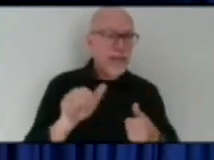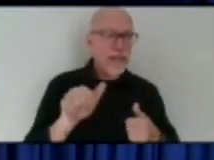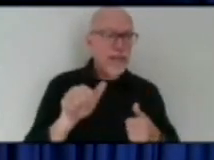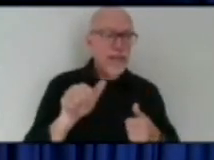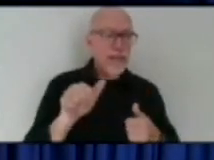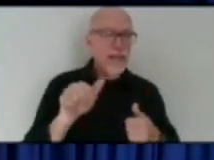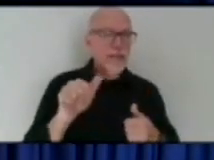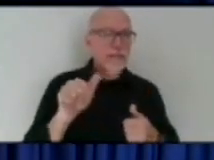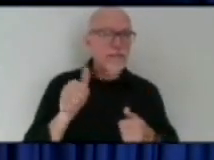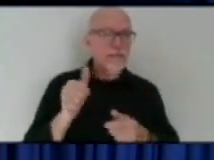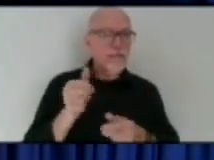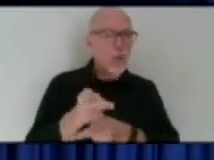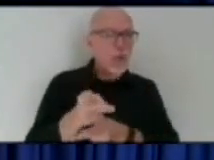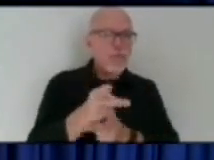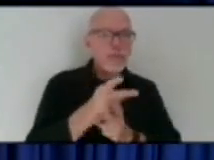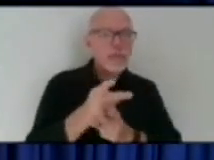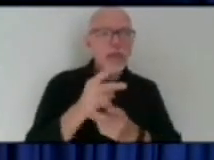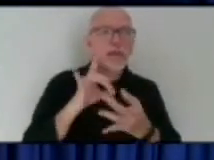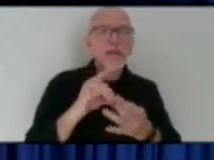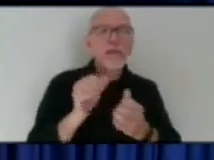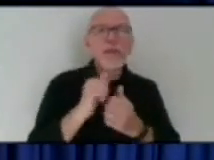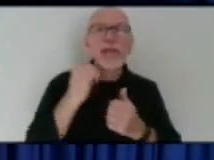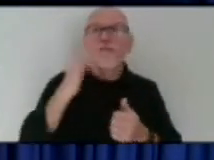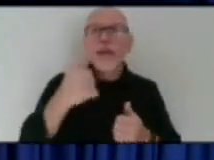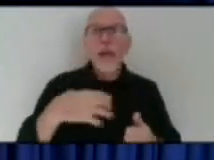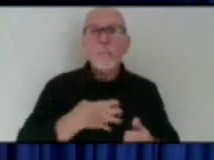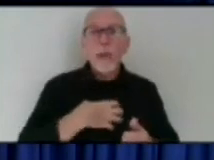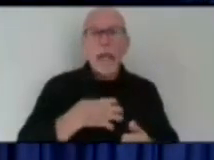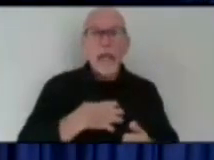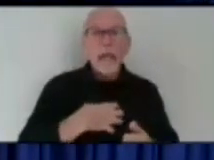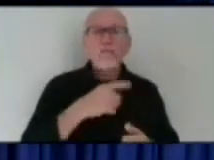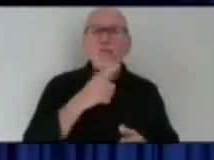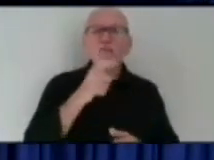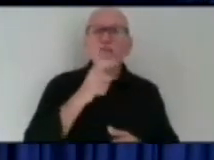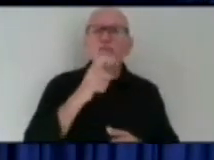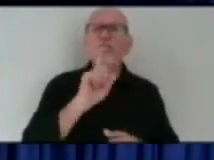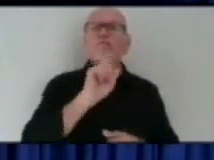comes to complaints. And then I had a couple questions for a reader, um,